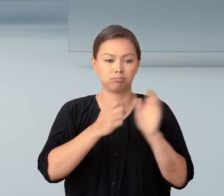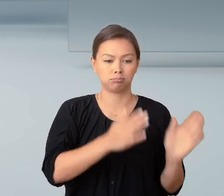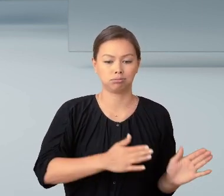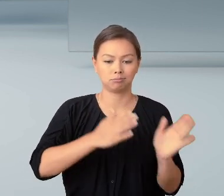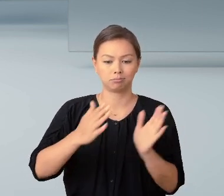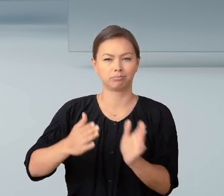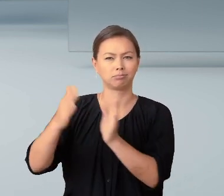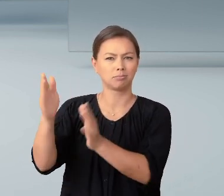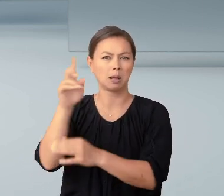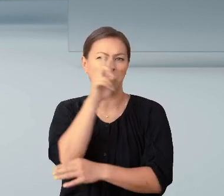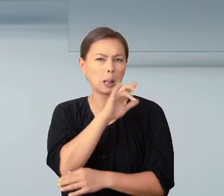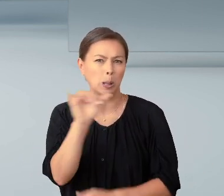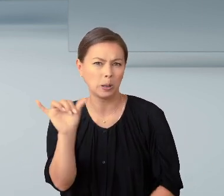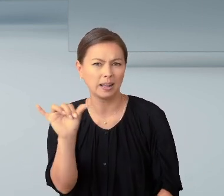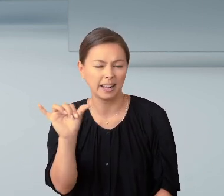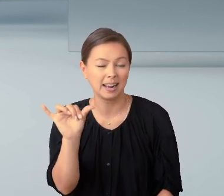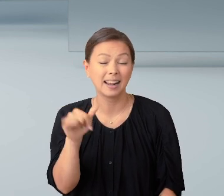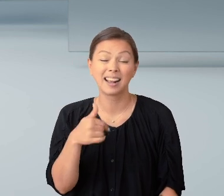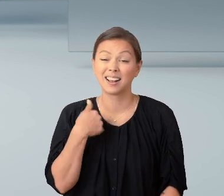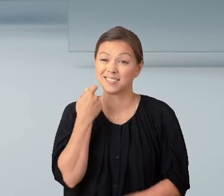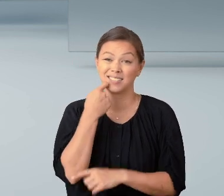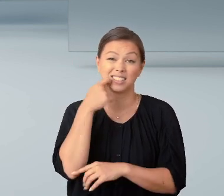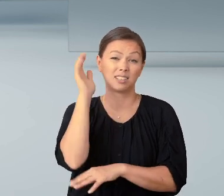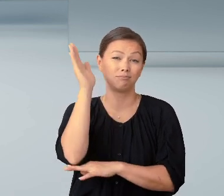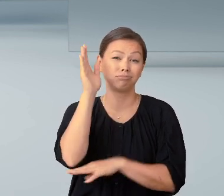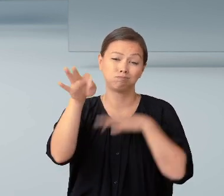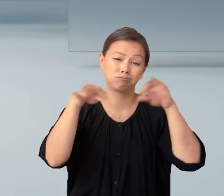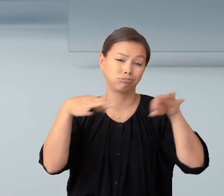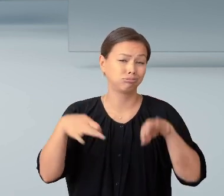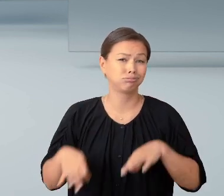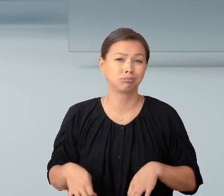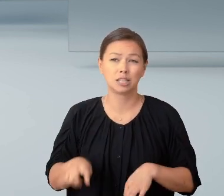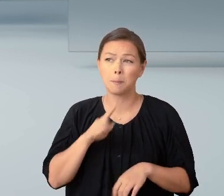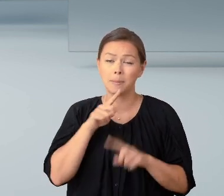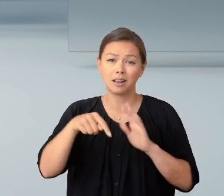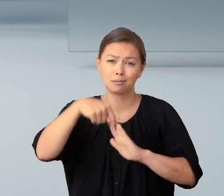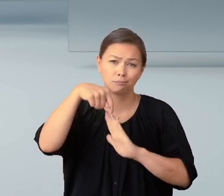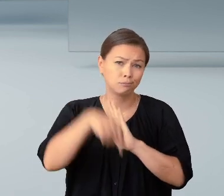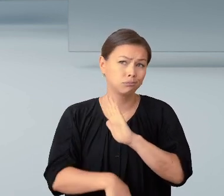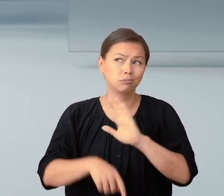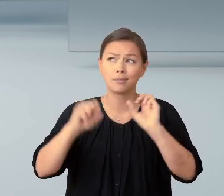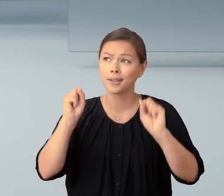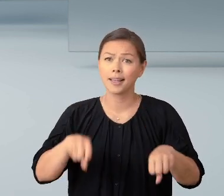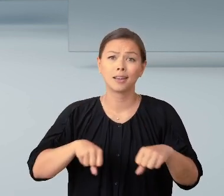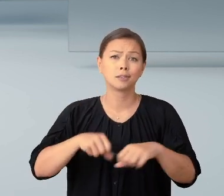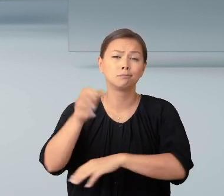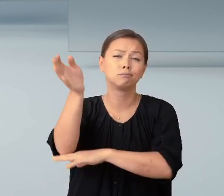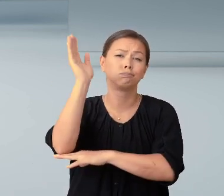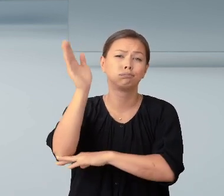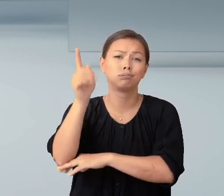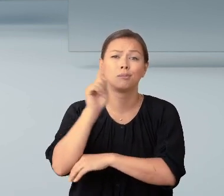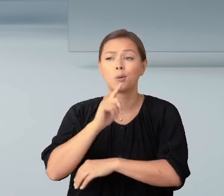looks like. These were meaty topics, and I could probably sit down with you for three days and chat about the value proposition and